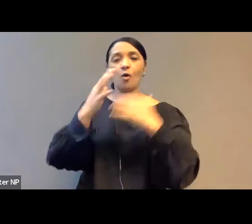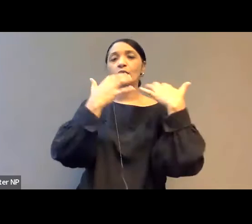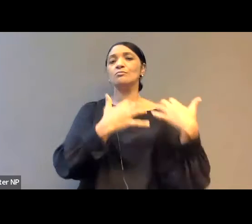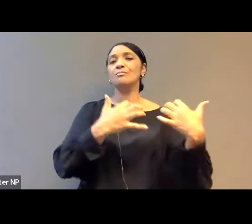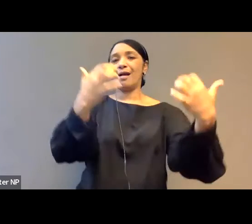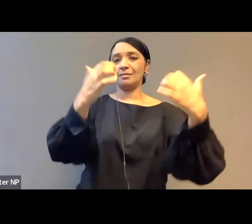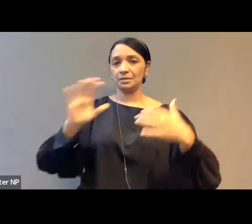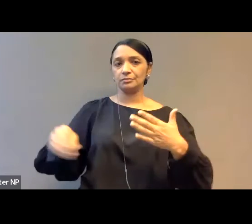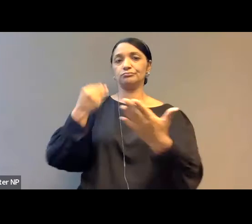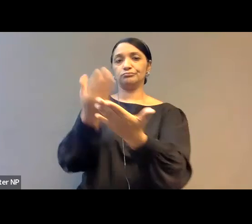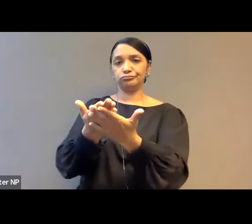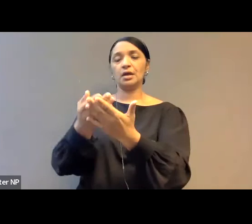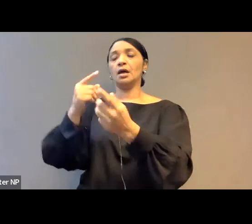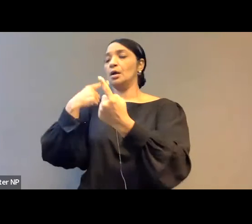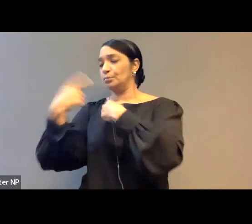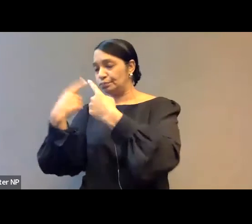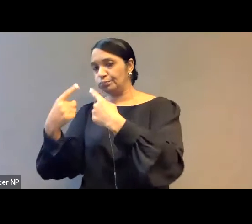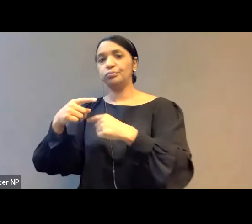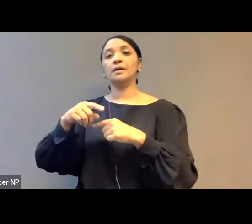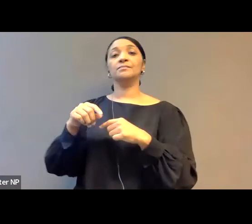and submission to MEPs, who vote on the report.